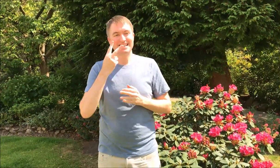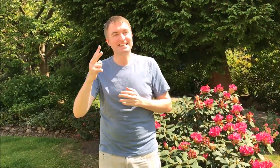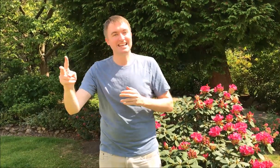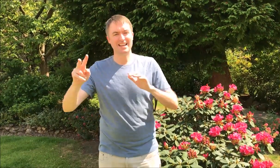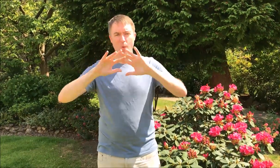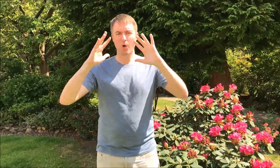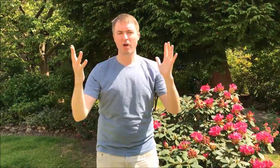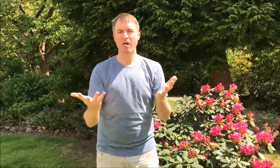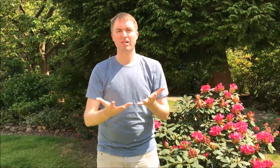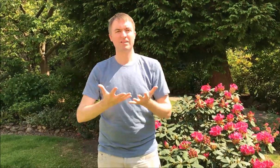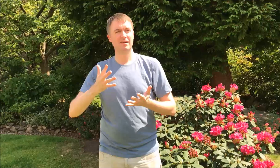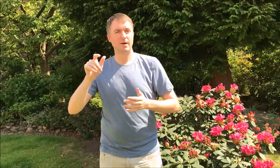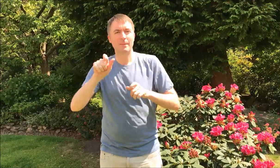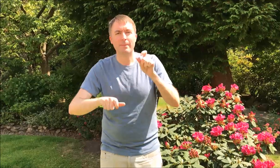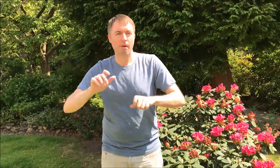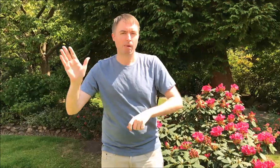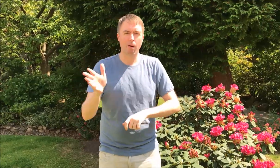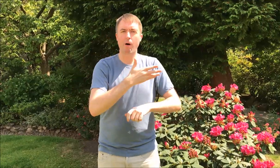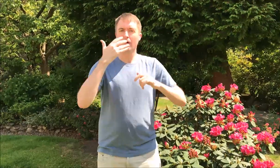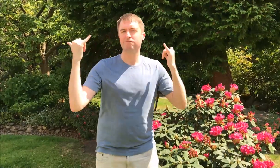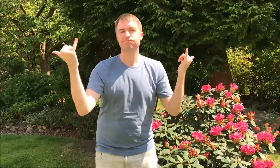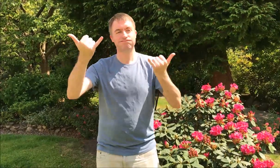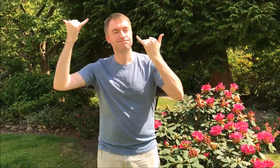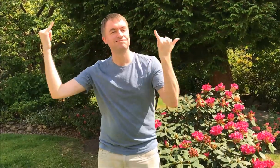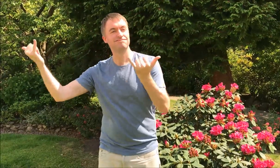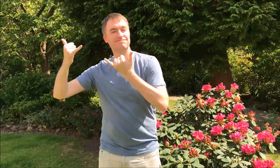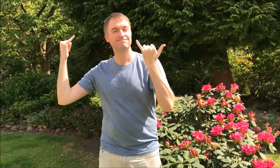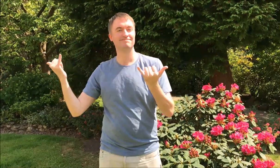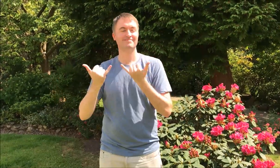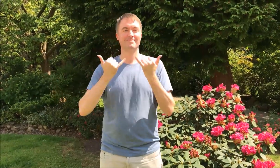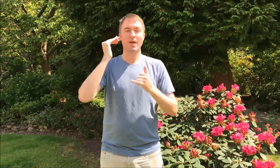I saw the world celebrating carnival –